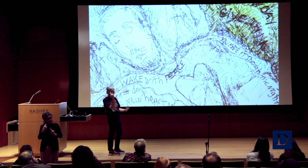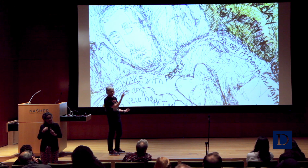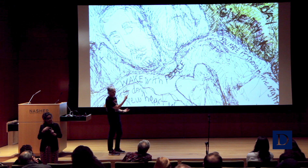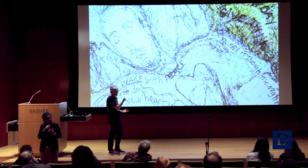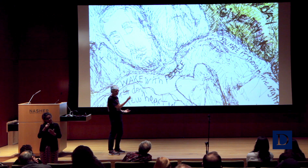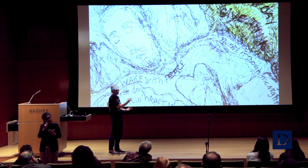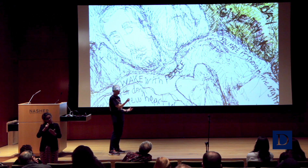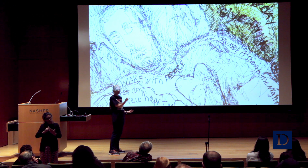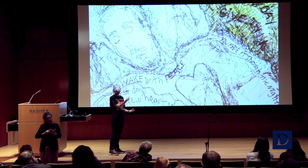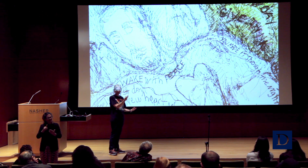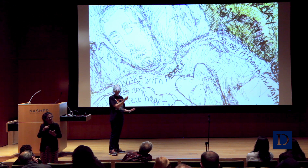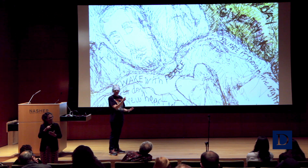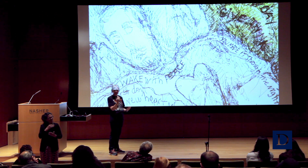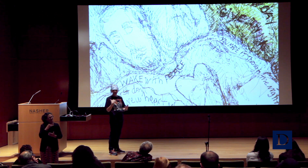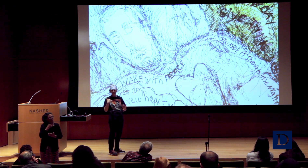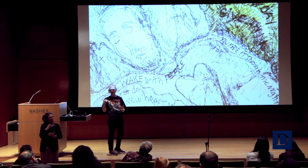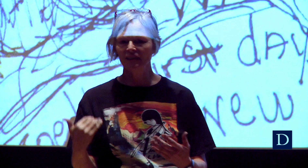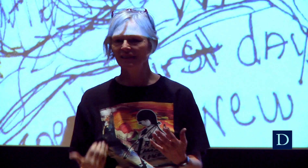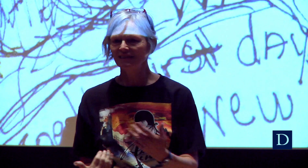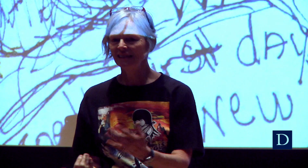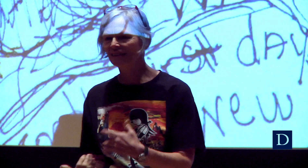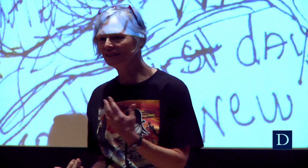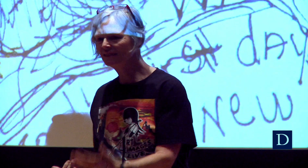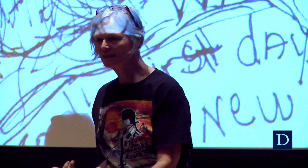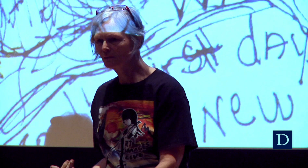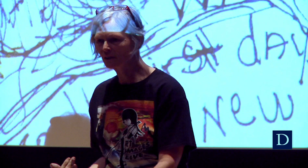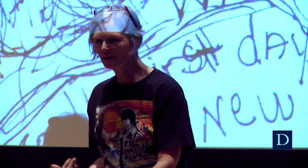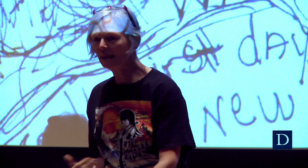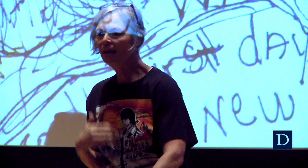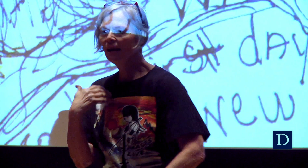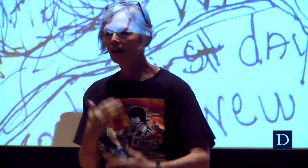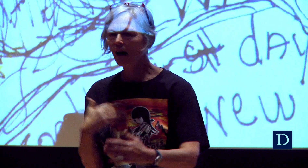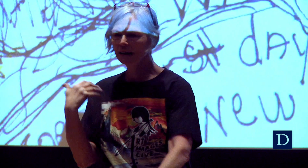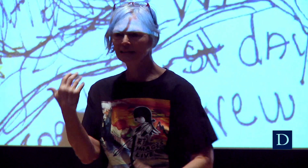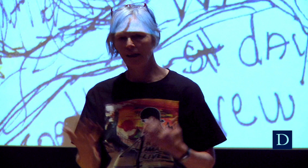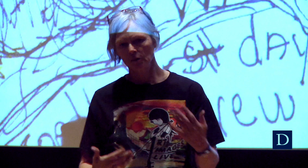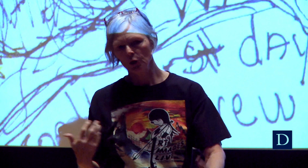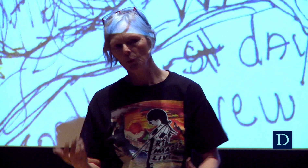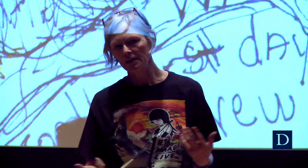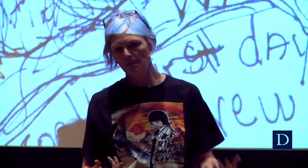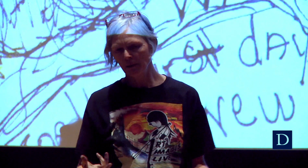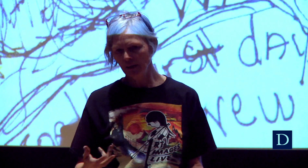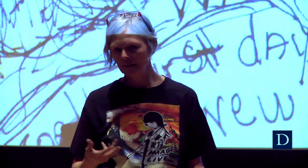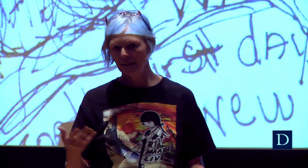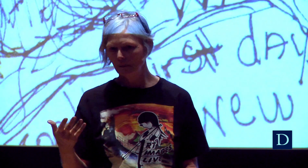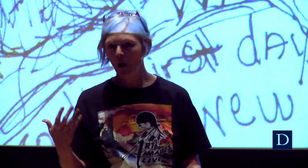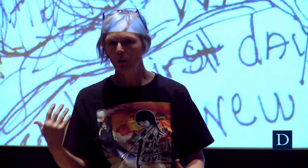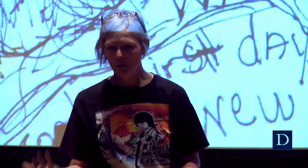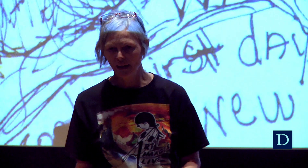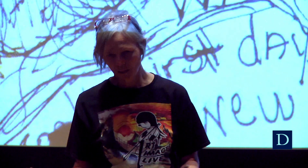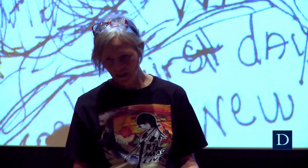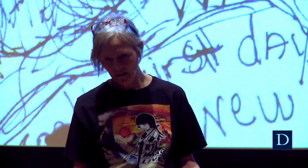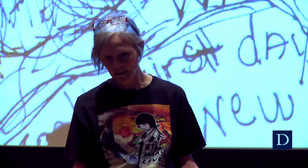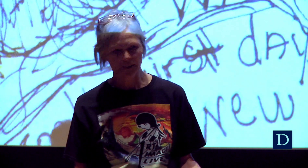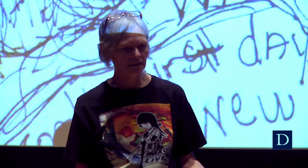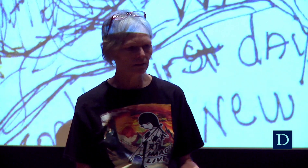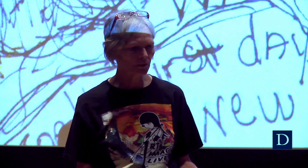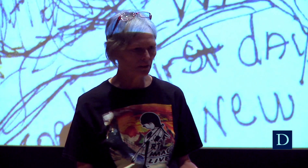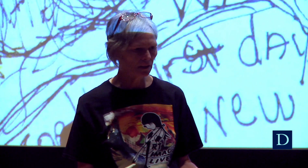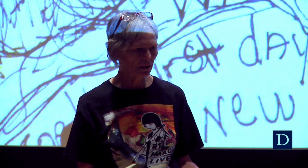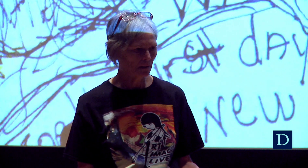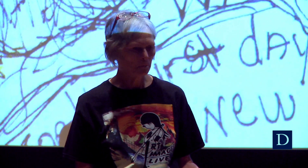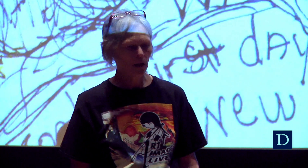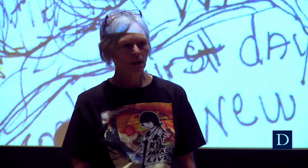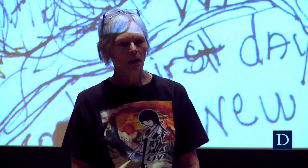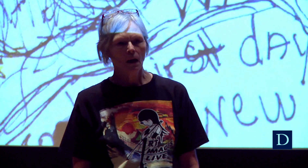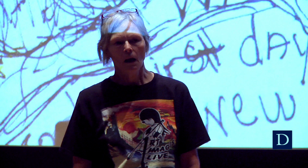they’re wondering, what am I looking at? They start to see things differently, and I start to experience them, without thinking, differently.